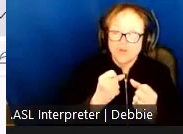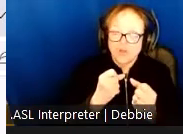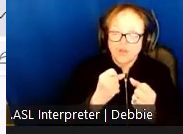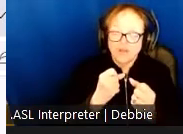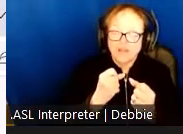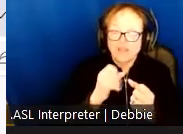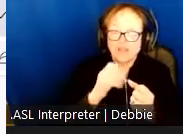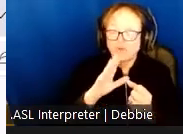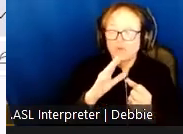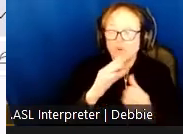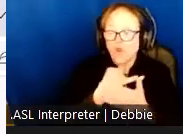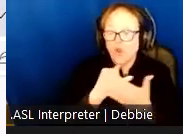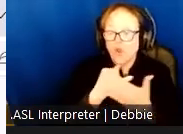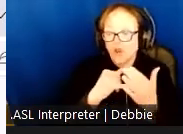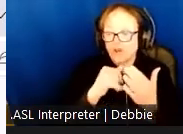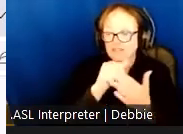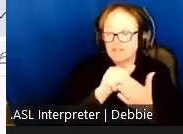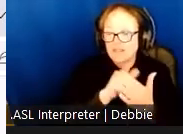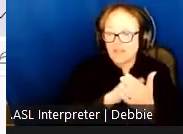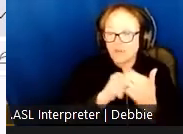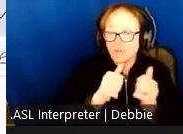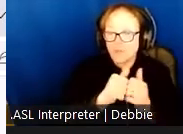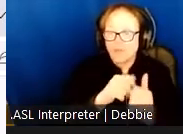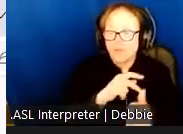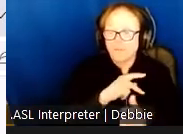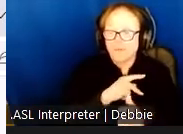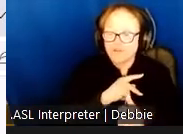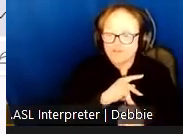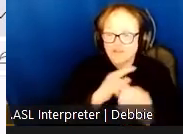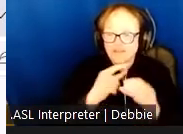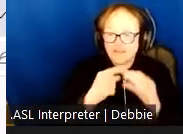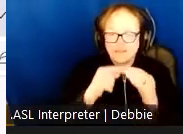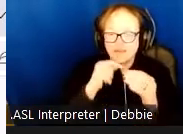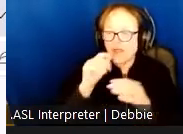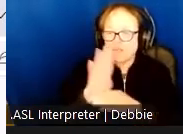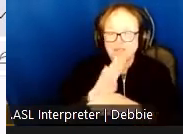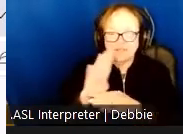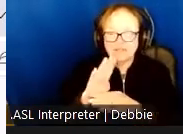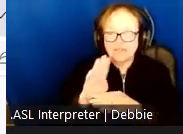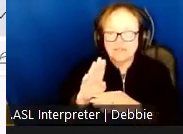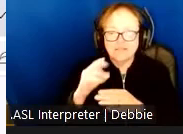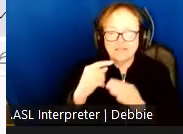Artist account with a personal email address, rather than a business email. This is especially